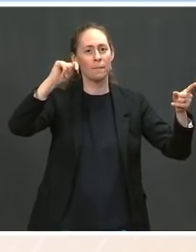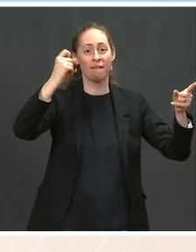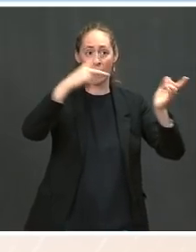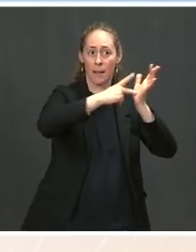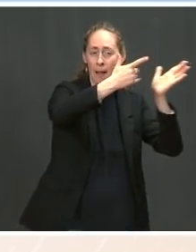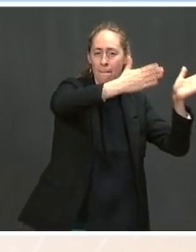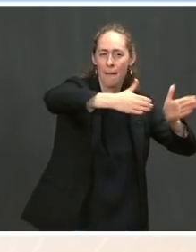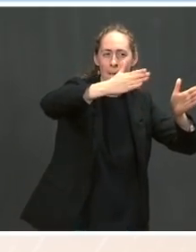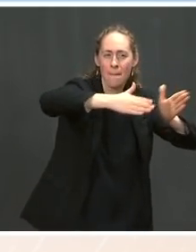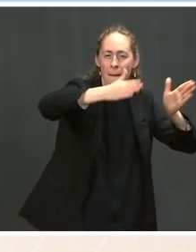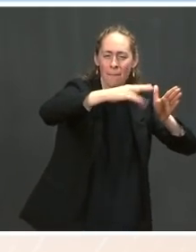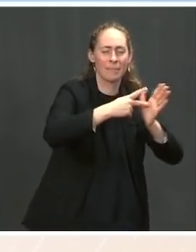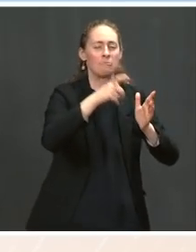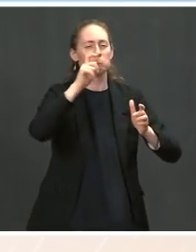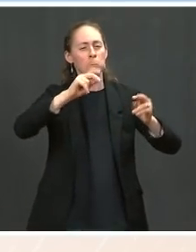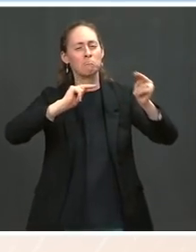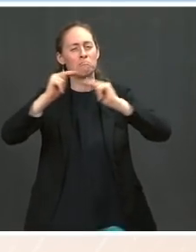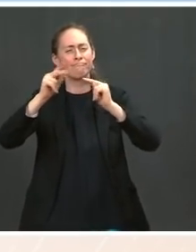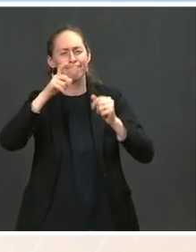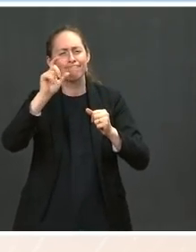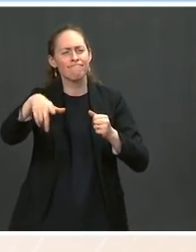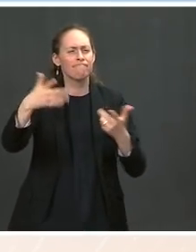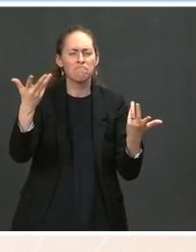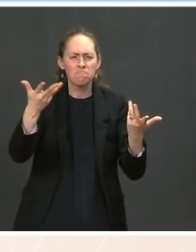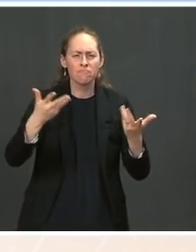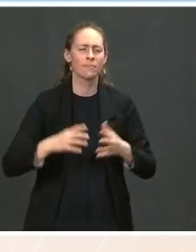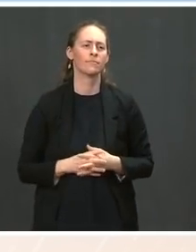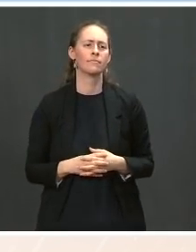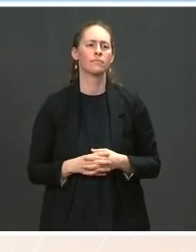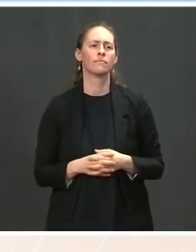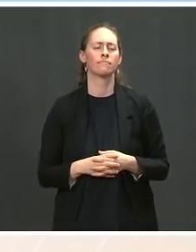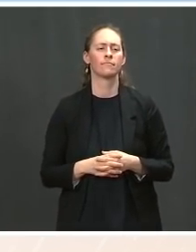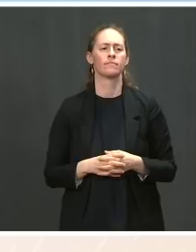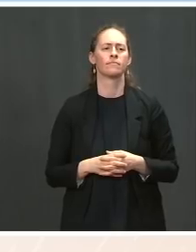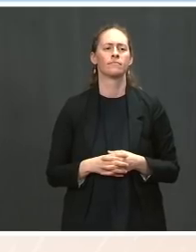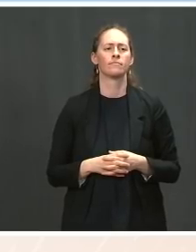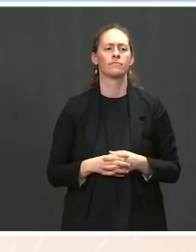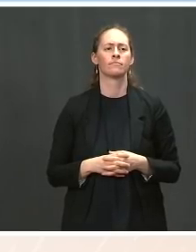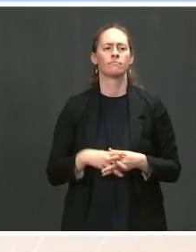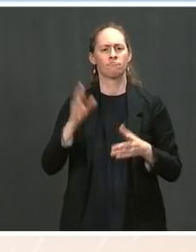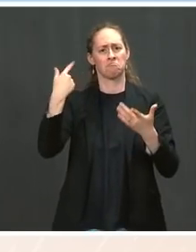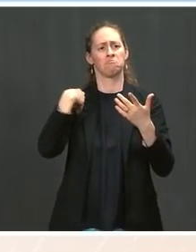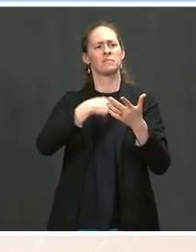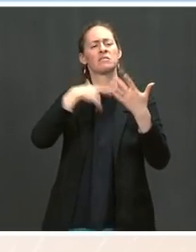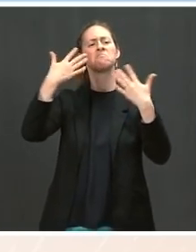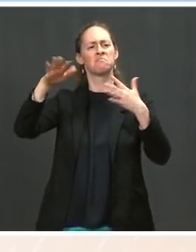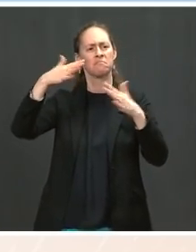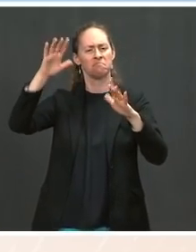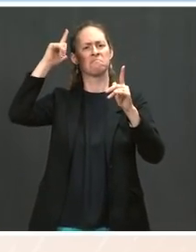Ms. Psaki: Well, first, I would say that we have an expectation that the Taliban is going to abide by their commitments